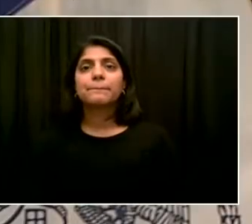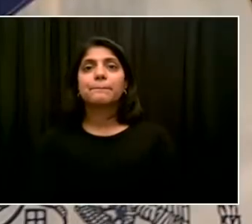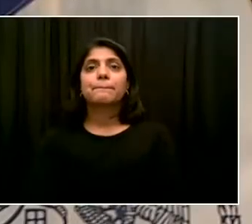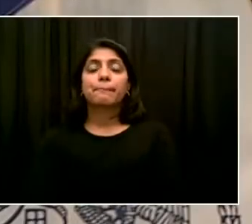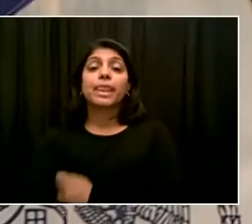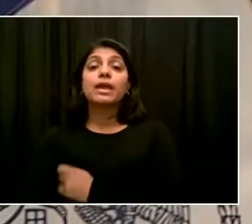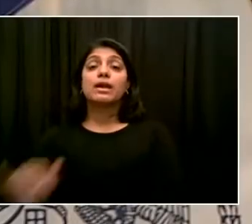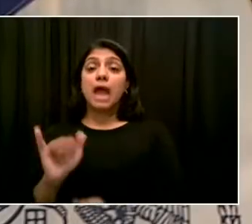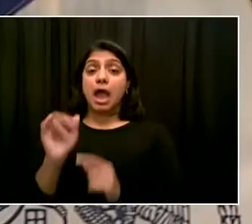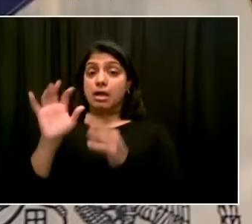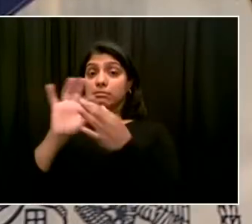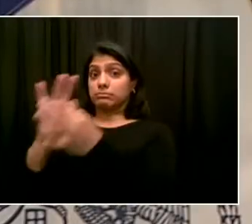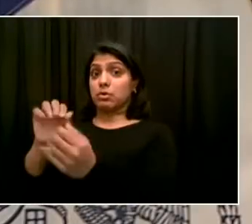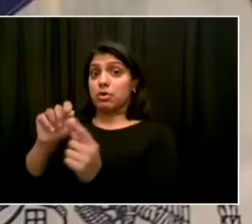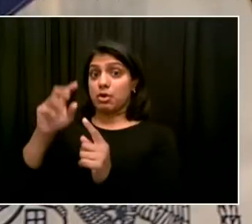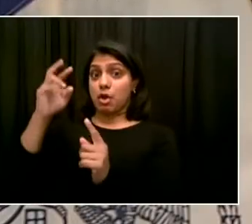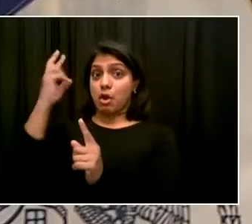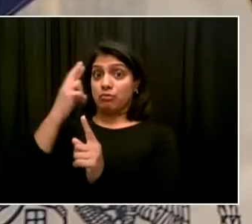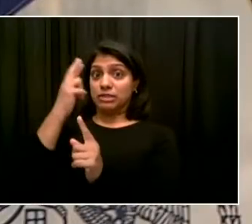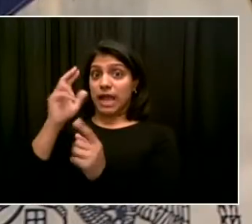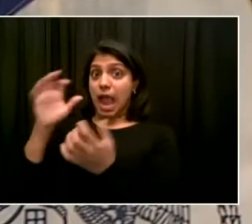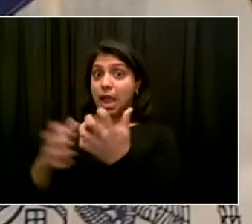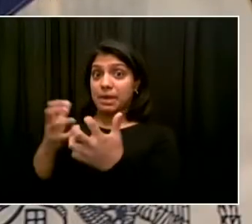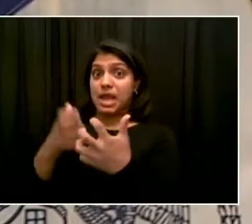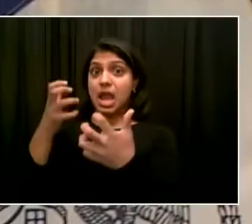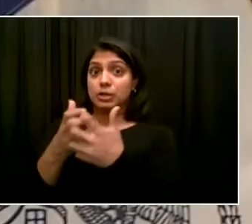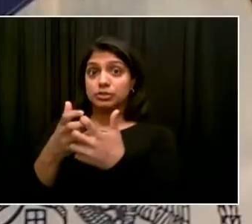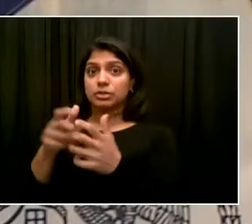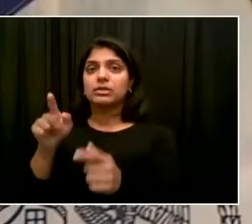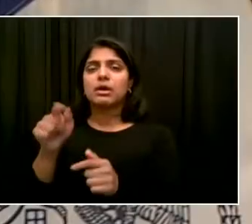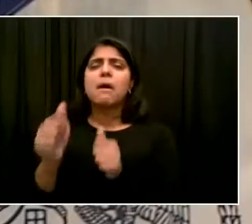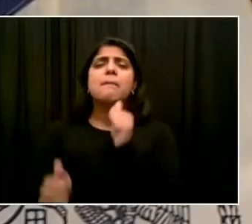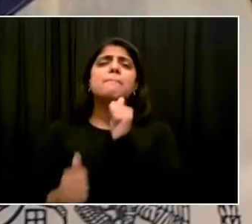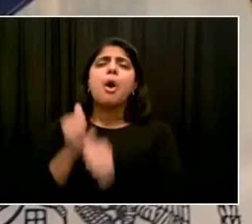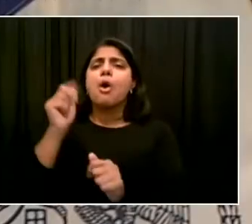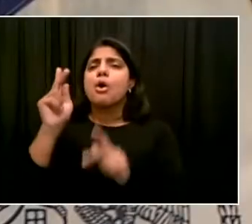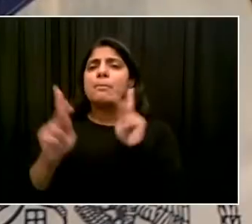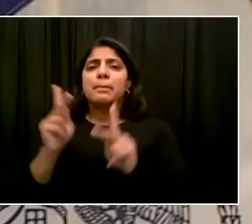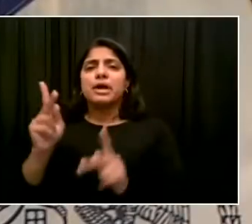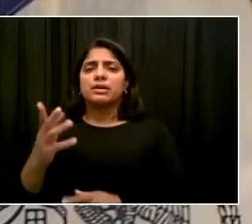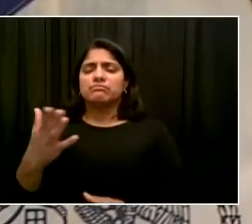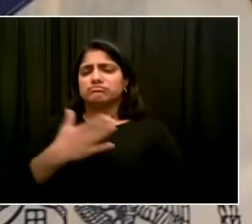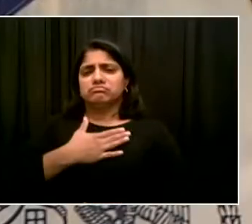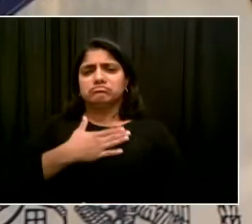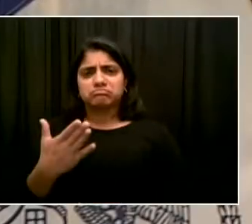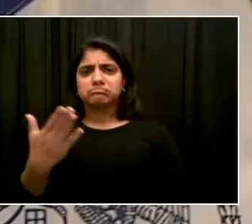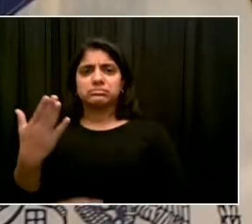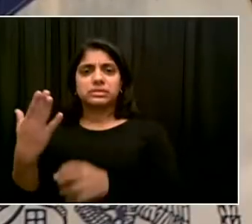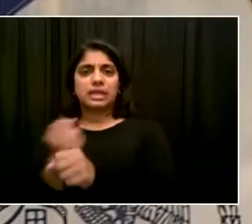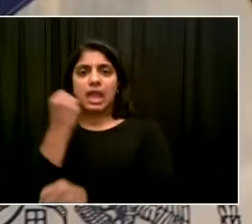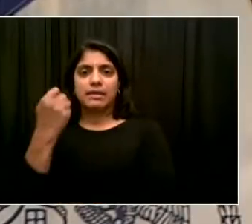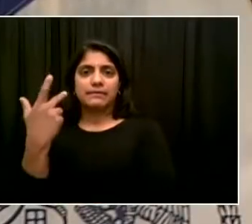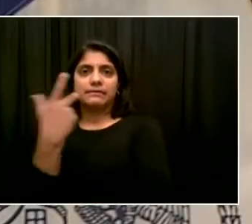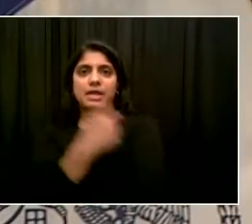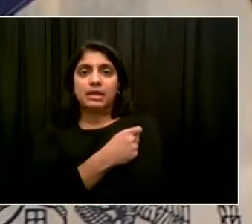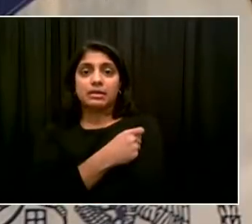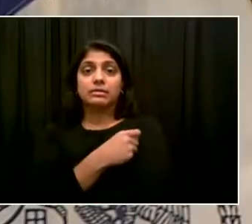TOOLBOX IF WE NEEDO. T